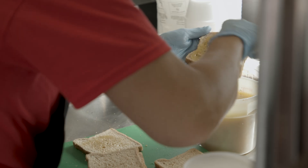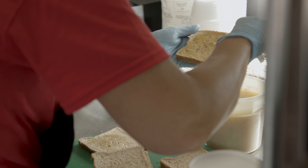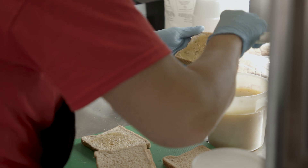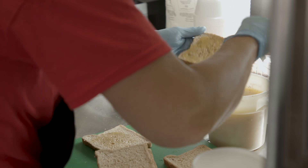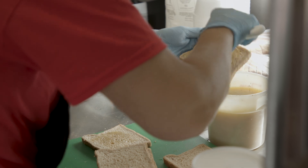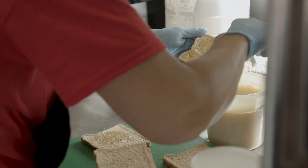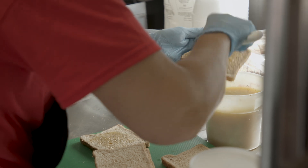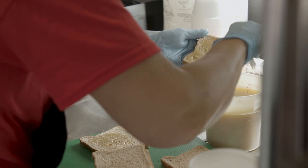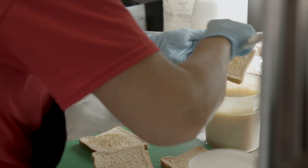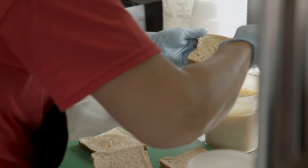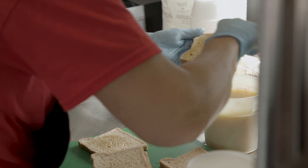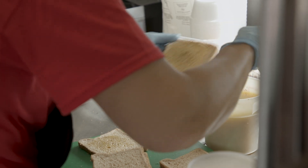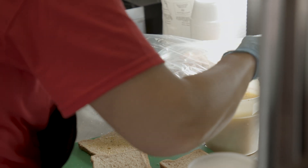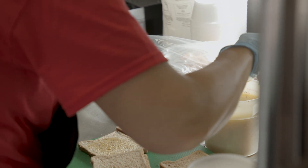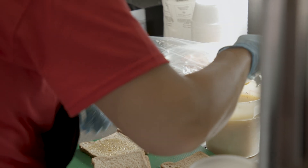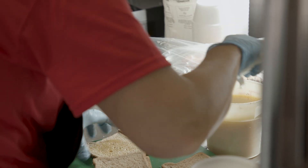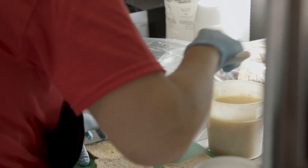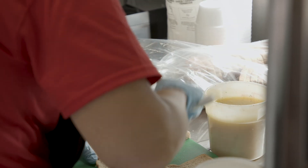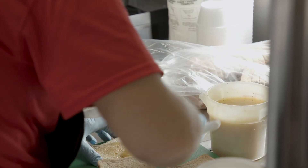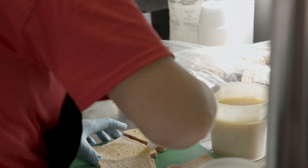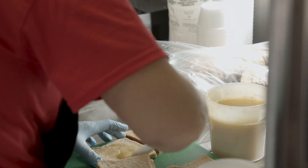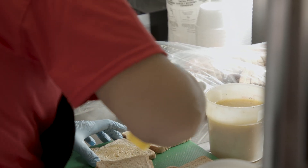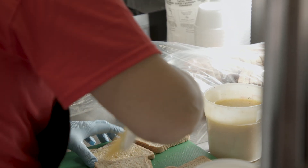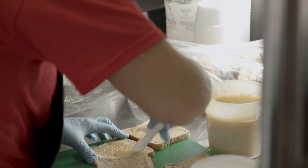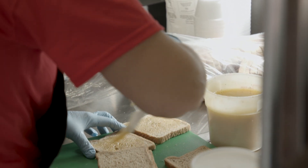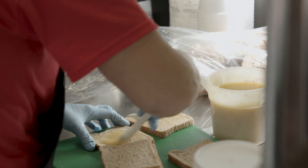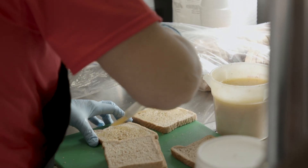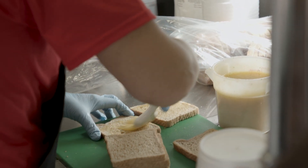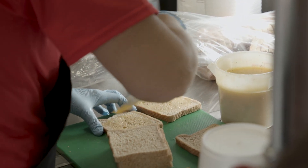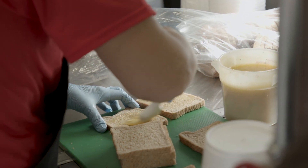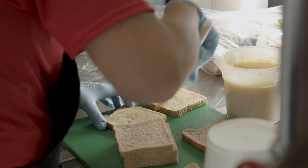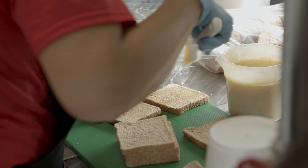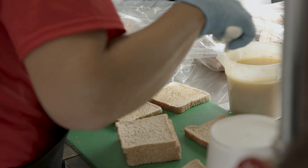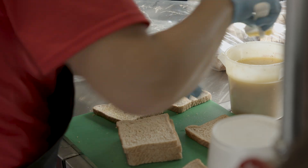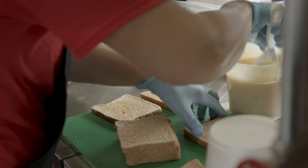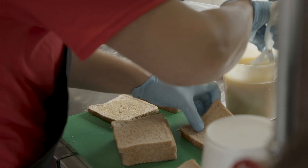We'll get the hang of it. Don't worry. This happens every single time we start.